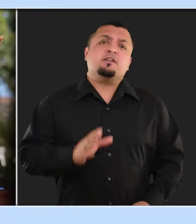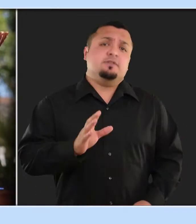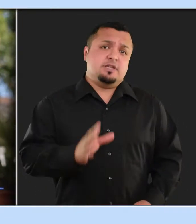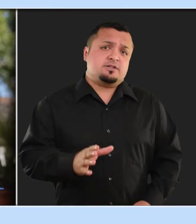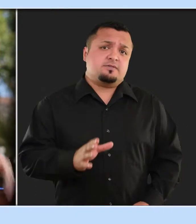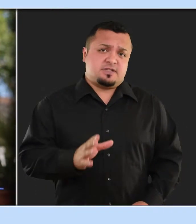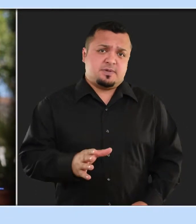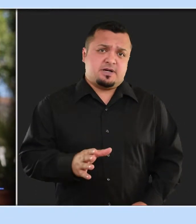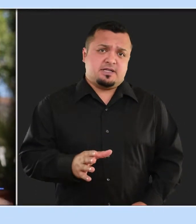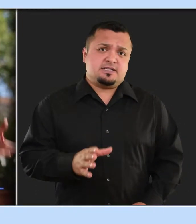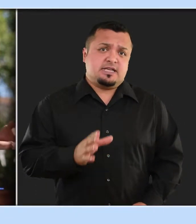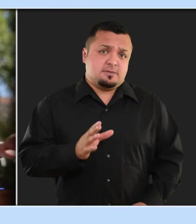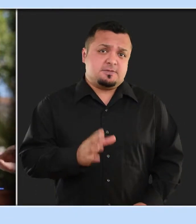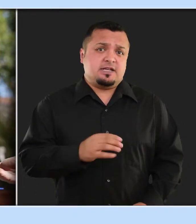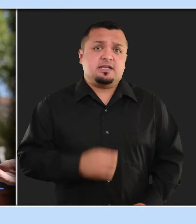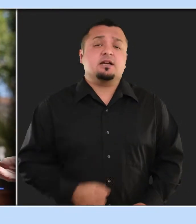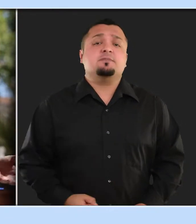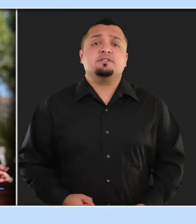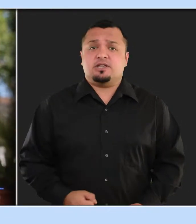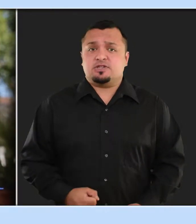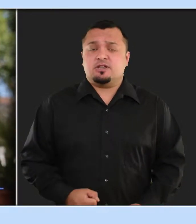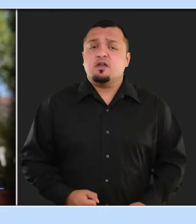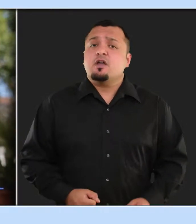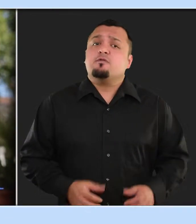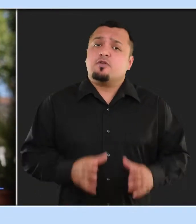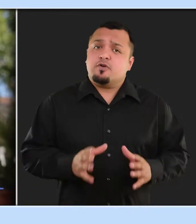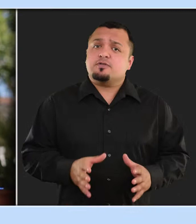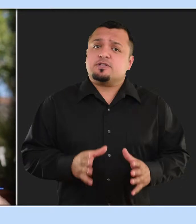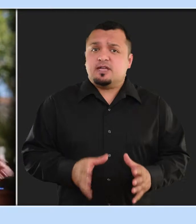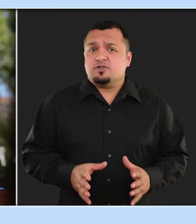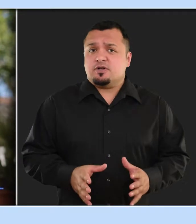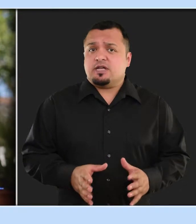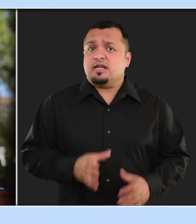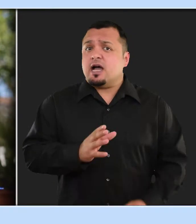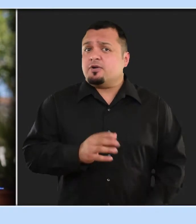have years of experience in obtaining compensation for those injured in auto